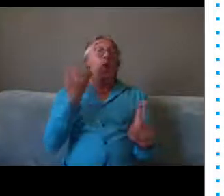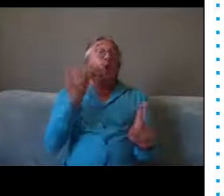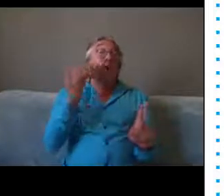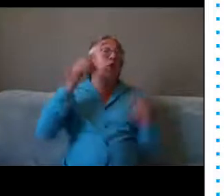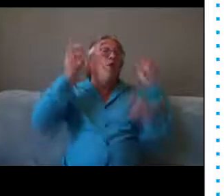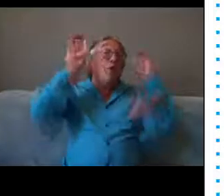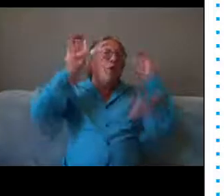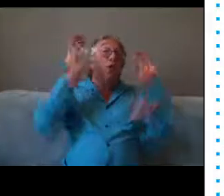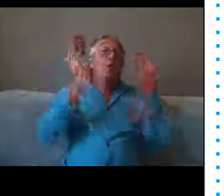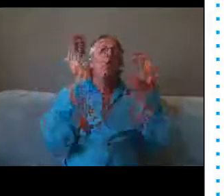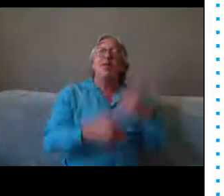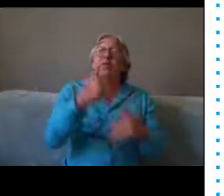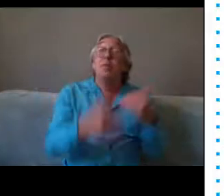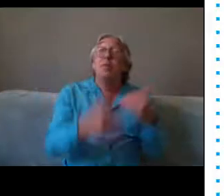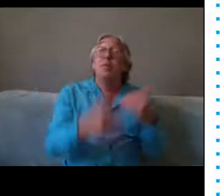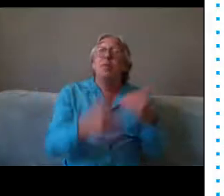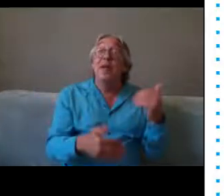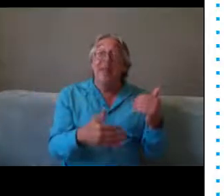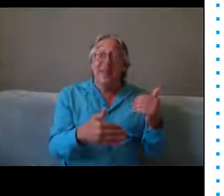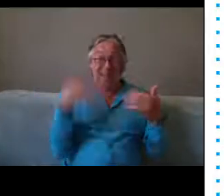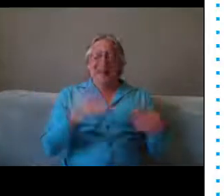I've been working in the design of the actions.